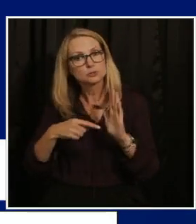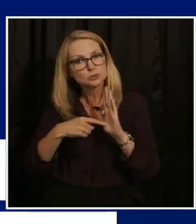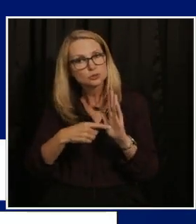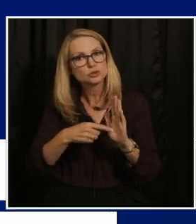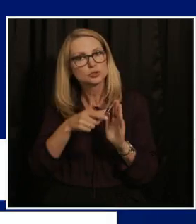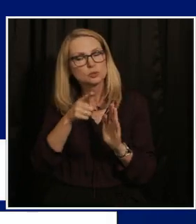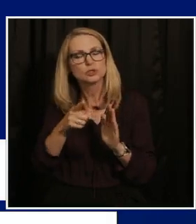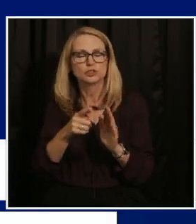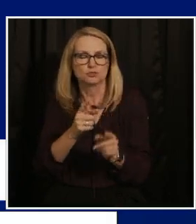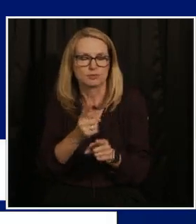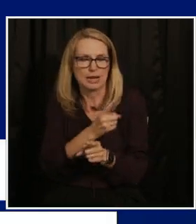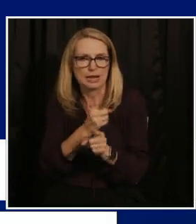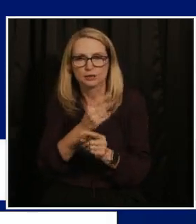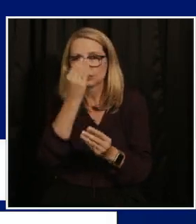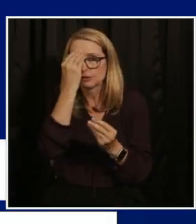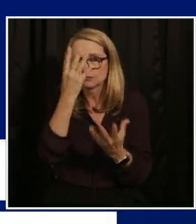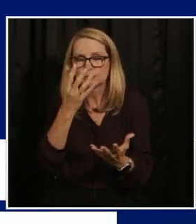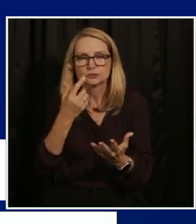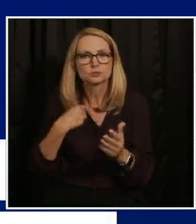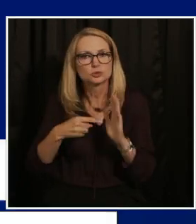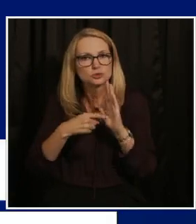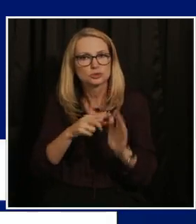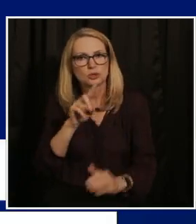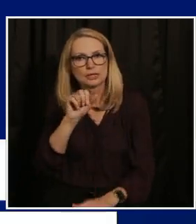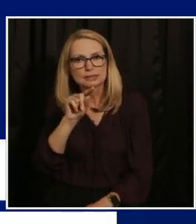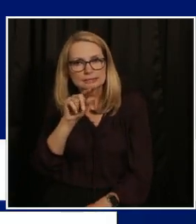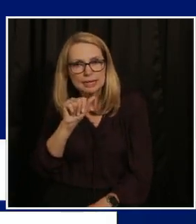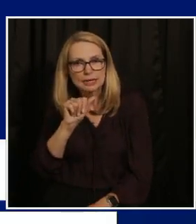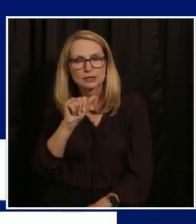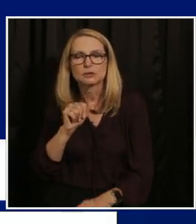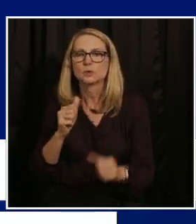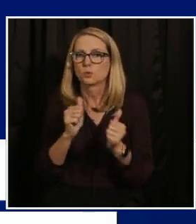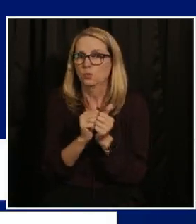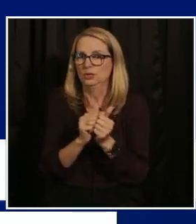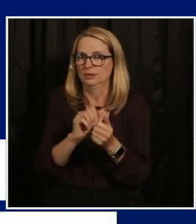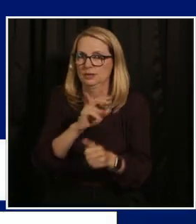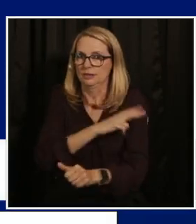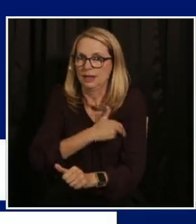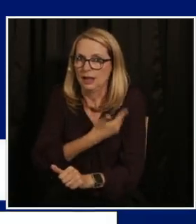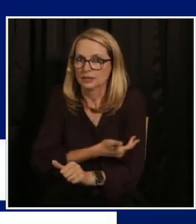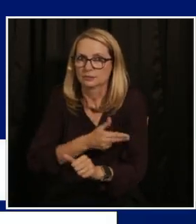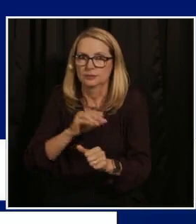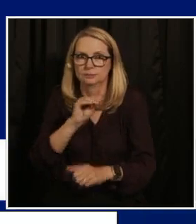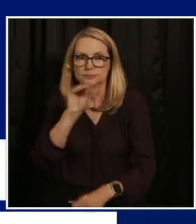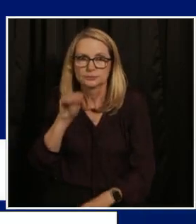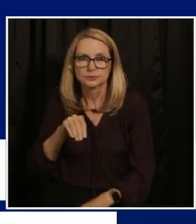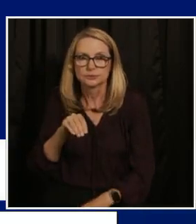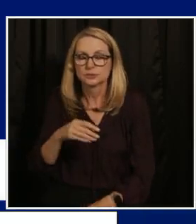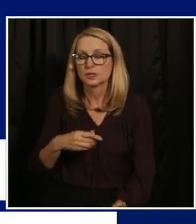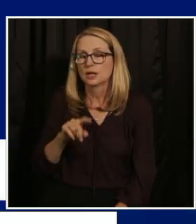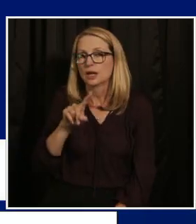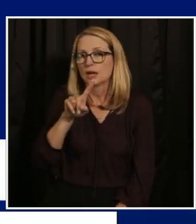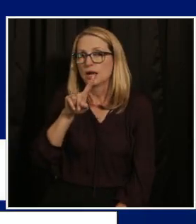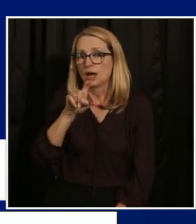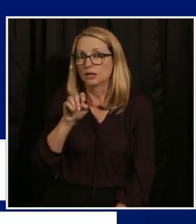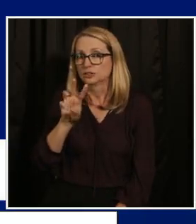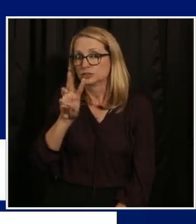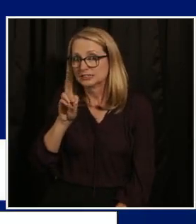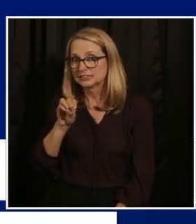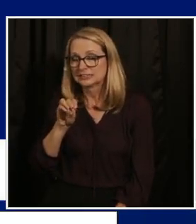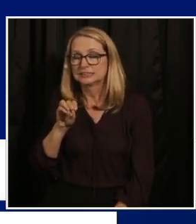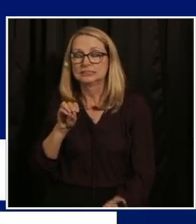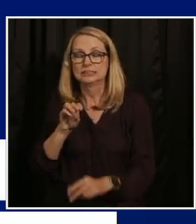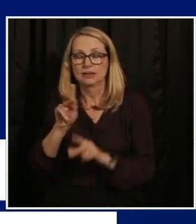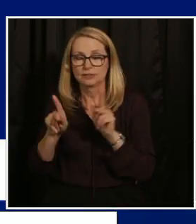you those were hard numbers of hospitalizations 160 unvaccinated 720 of the people hospitalized